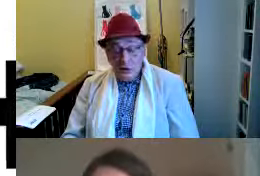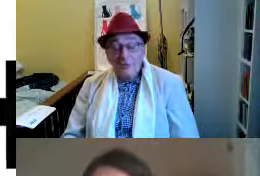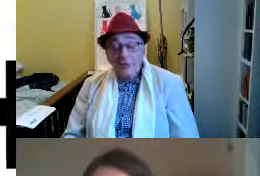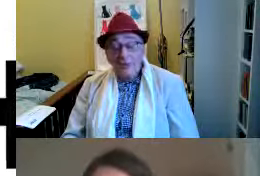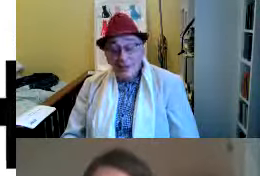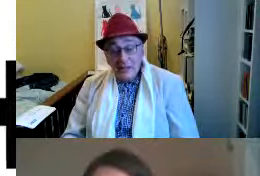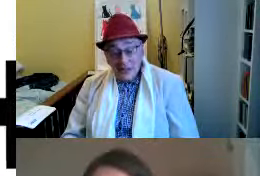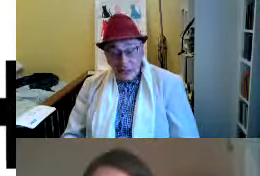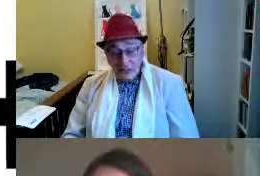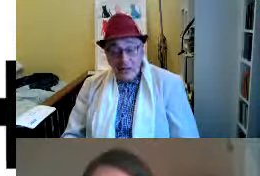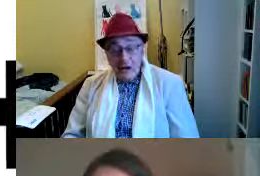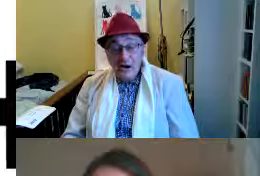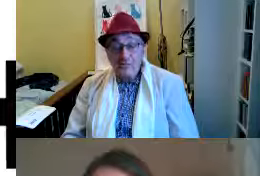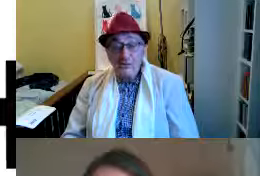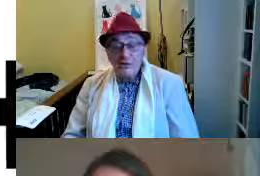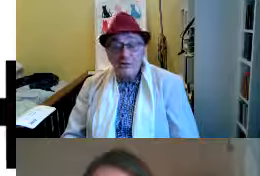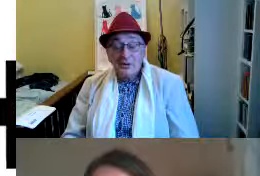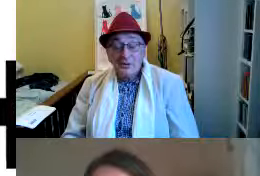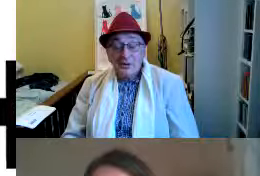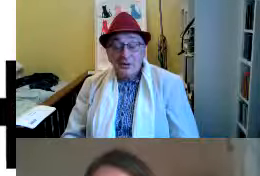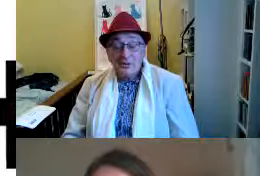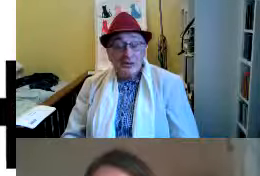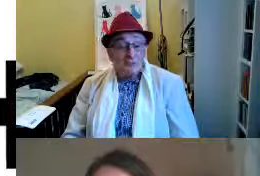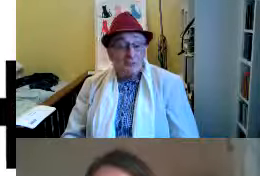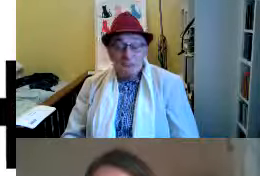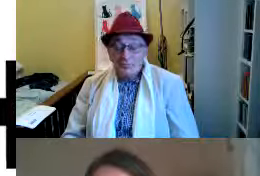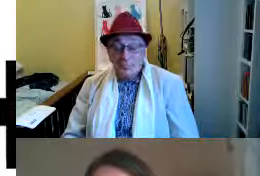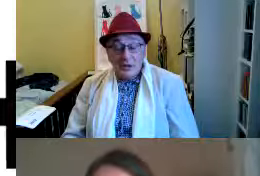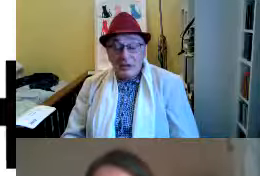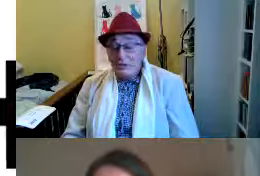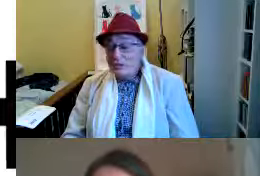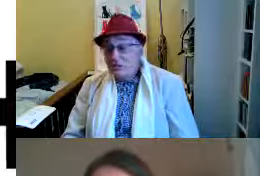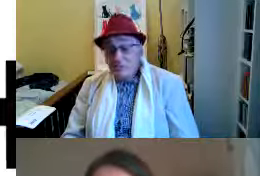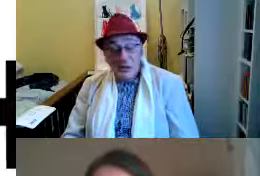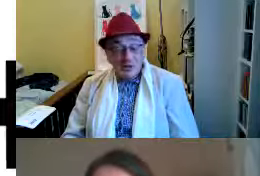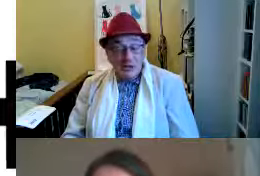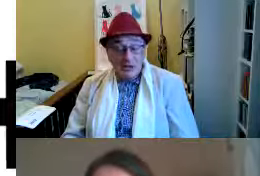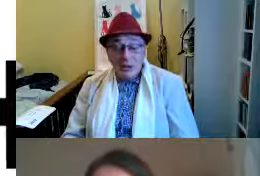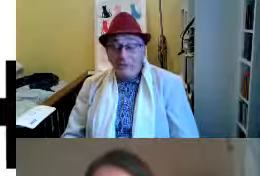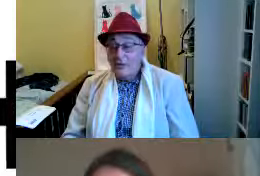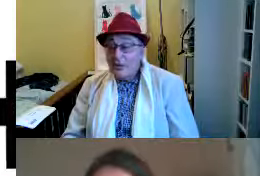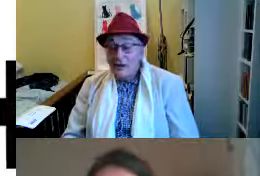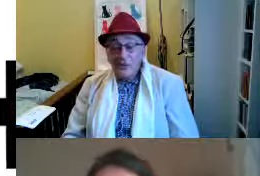to be in there and setting it up then that does seem like you would have to think how you could